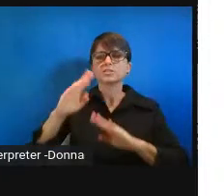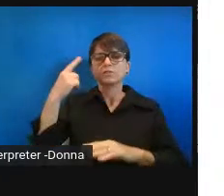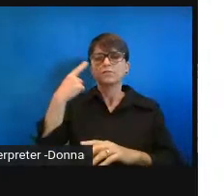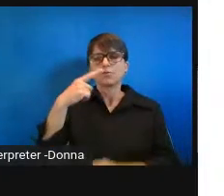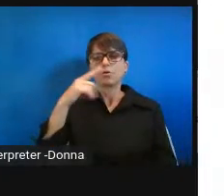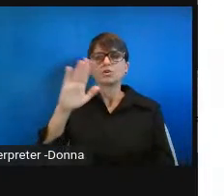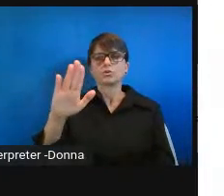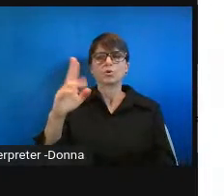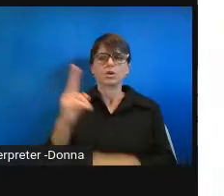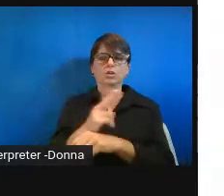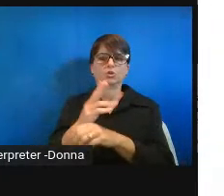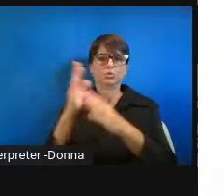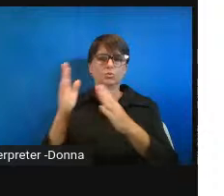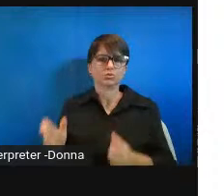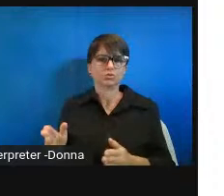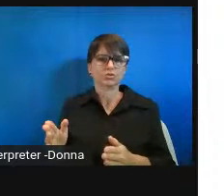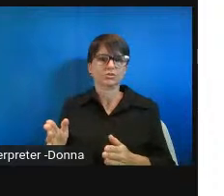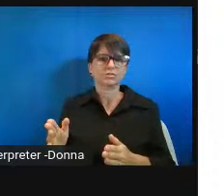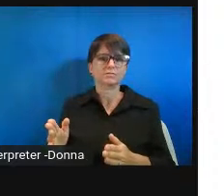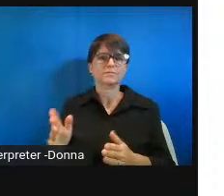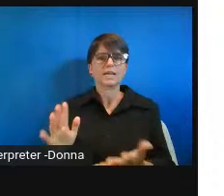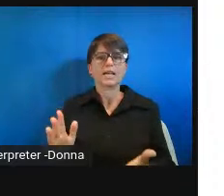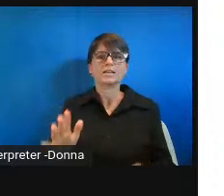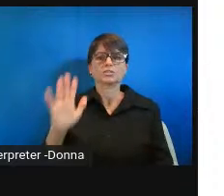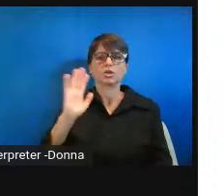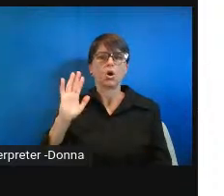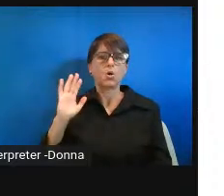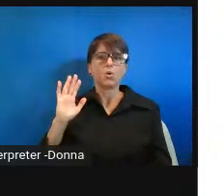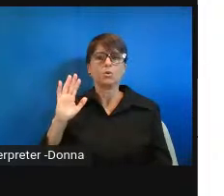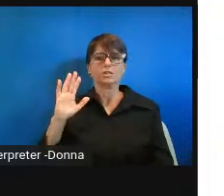Measures taken by your organization ensure accessibility. For example, websites